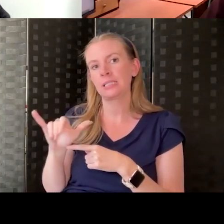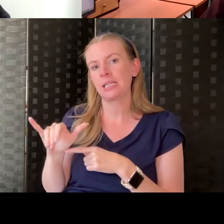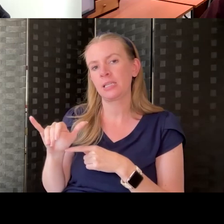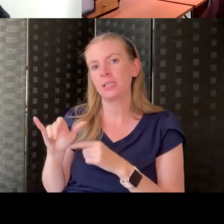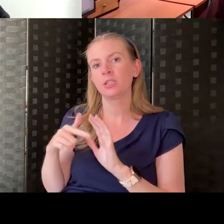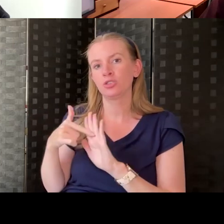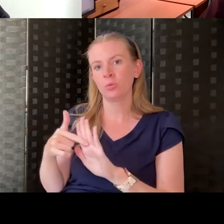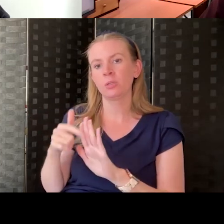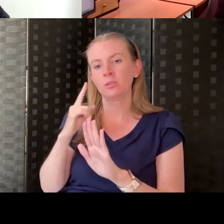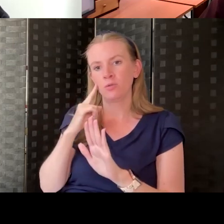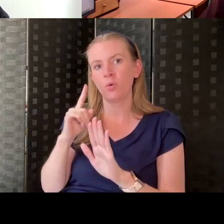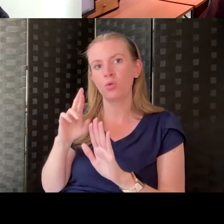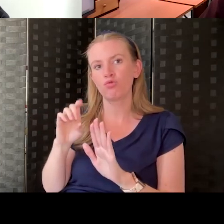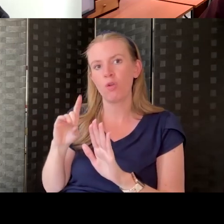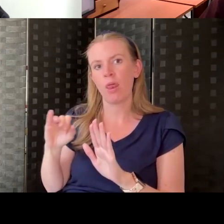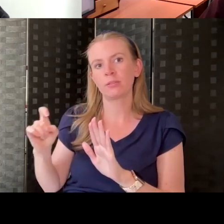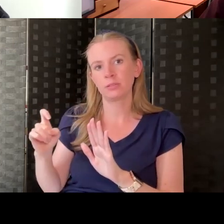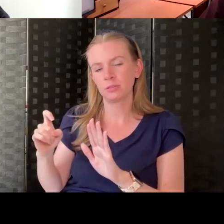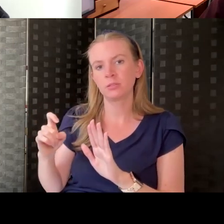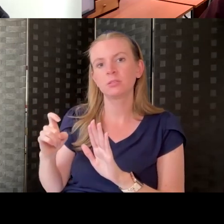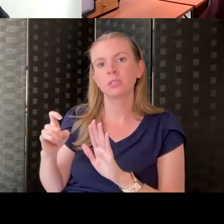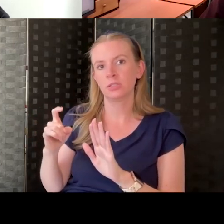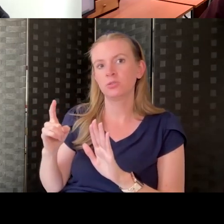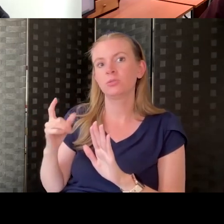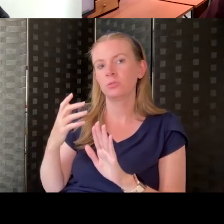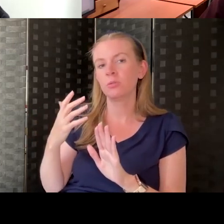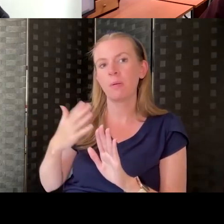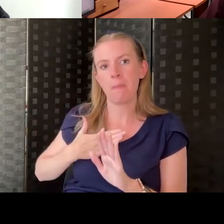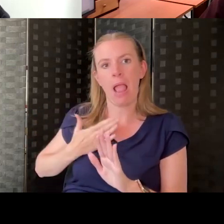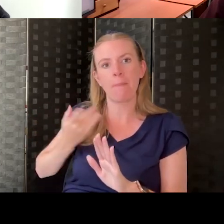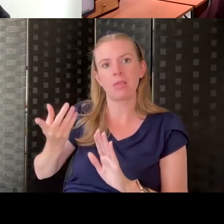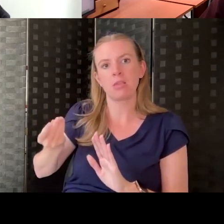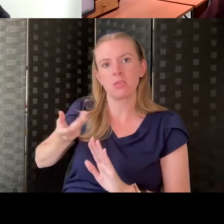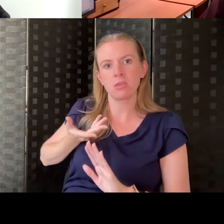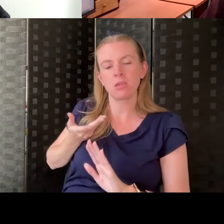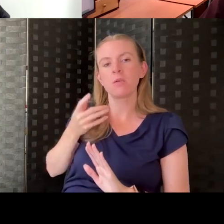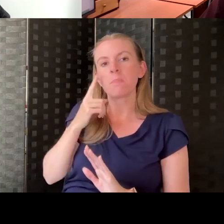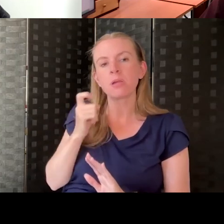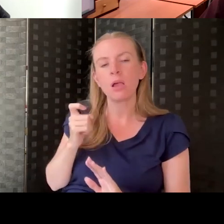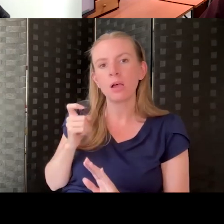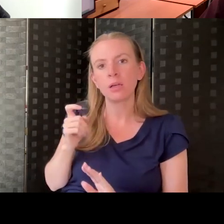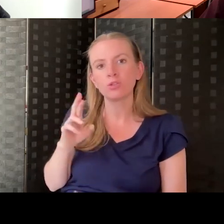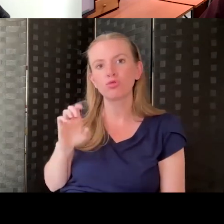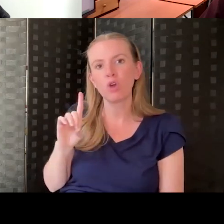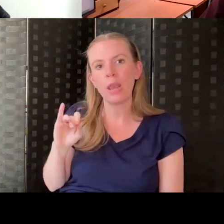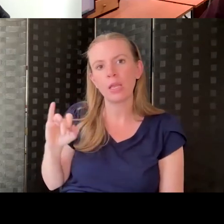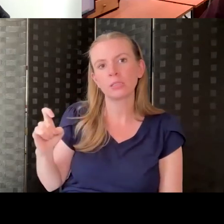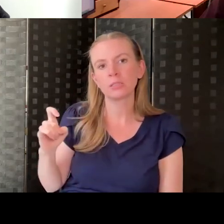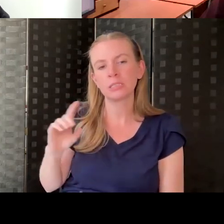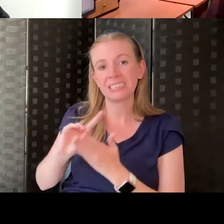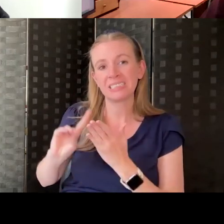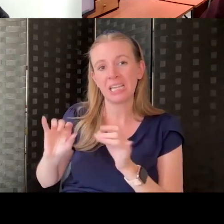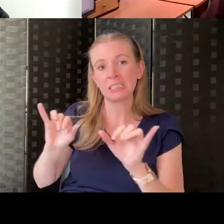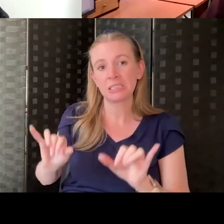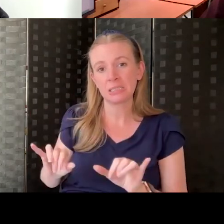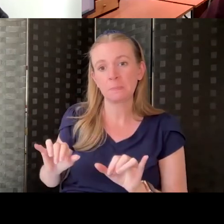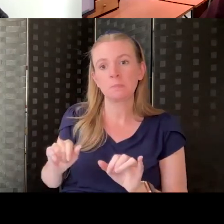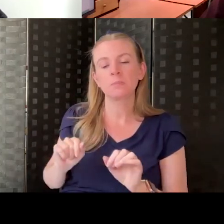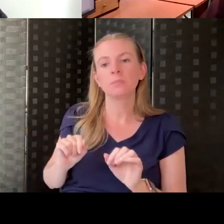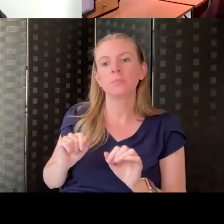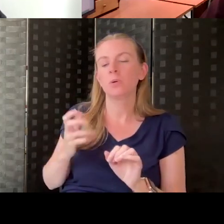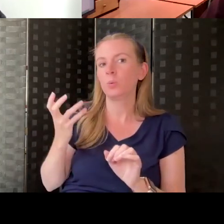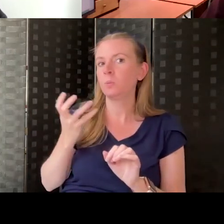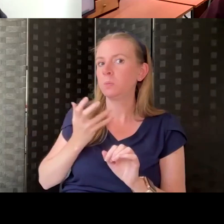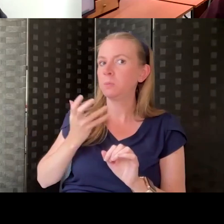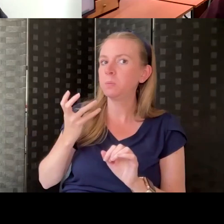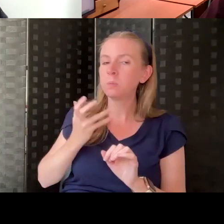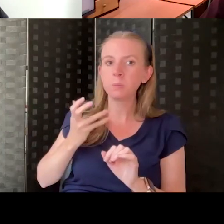to EN for letting me know because the design system is by far one of the better ones from